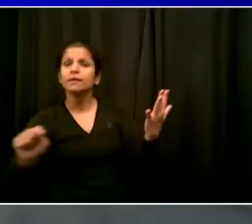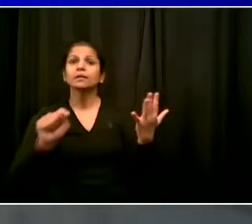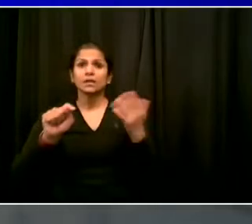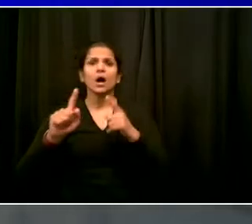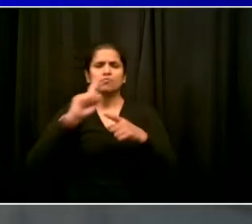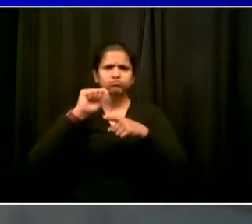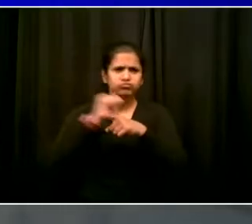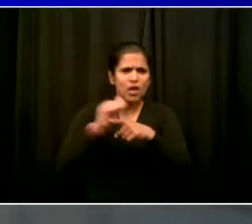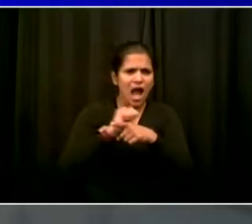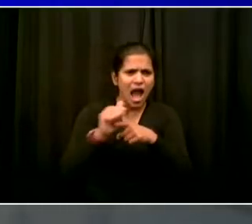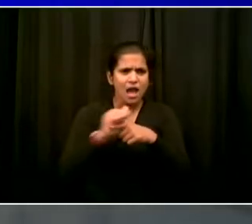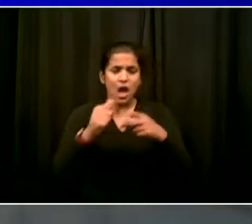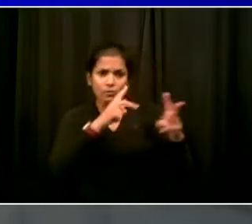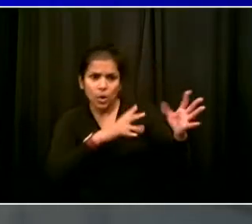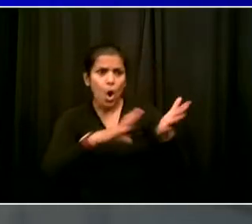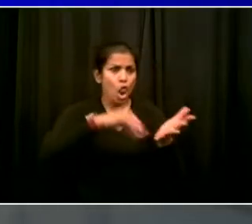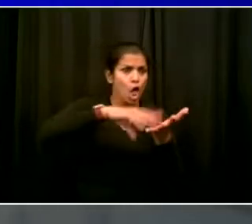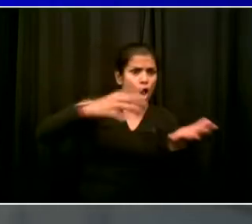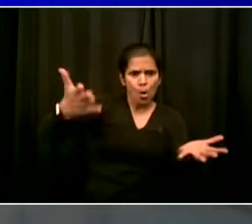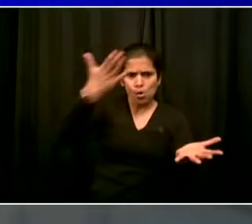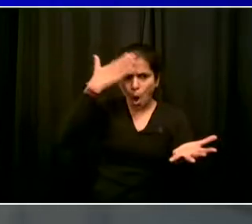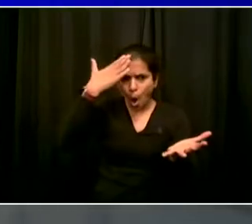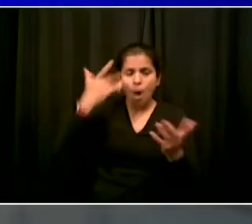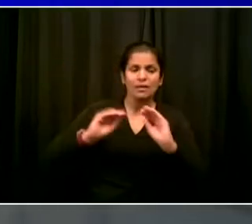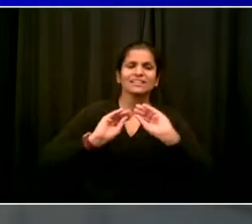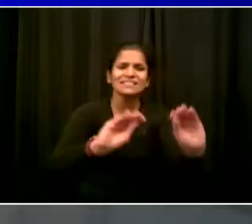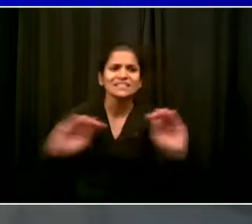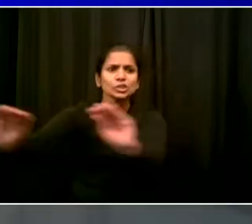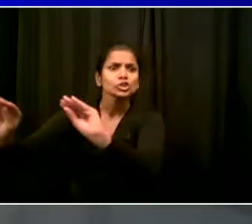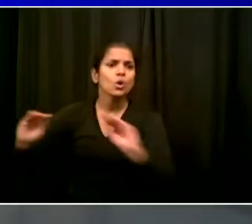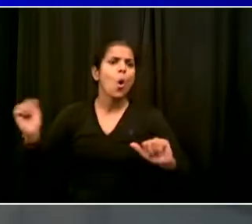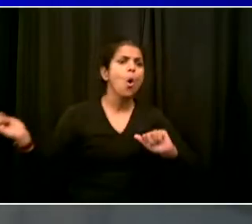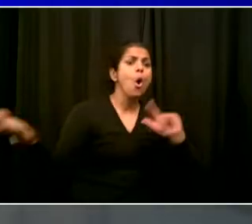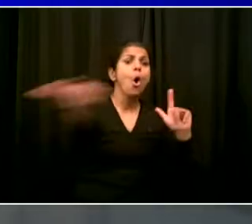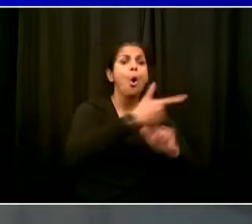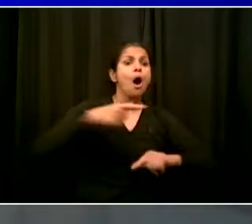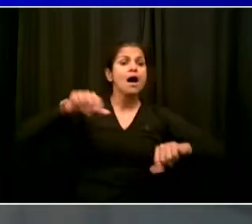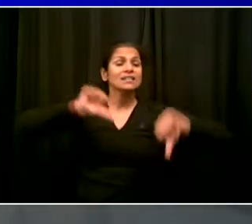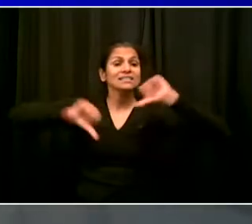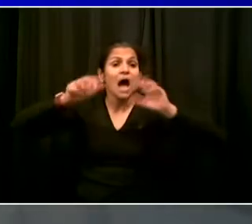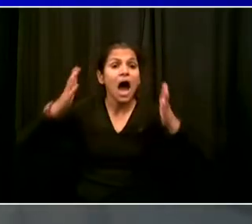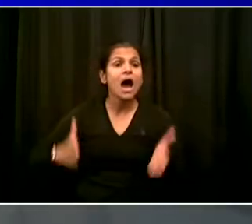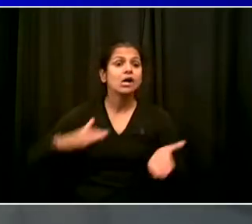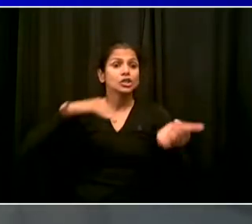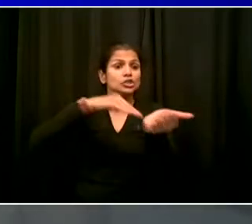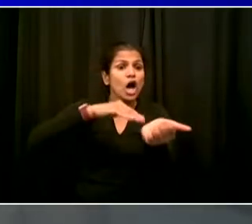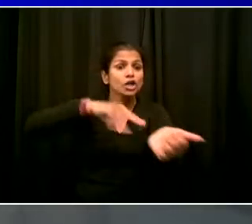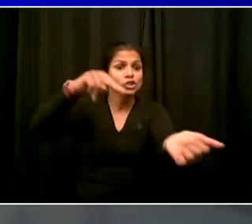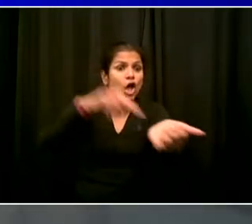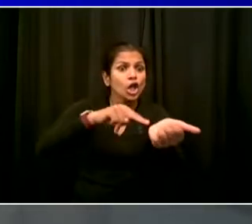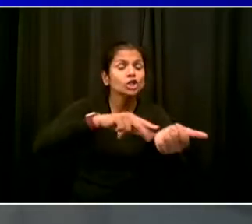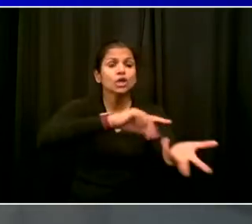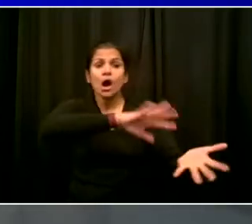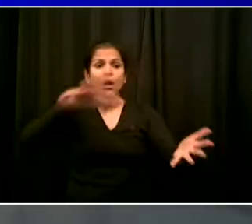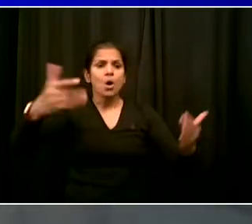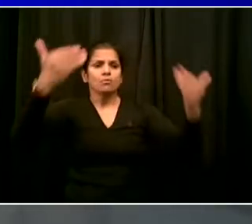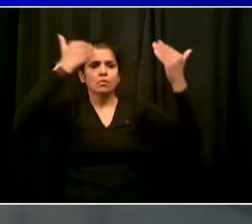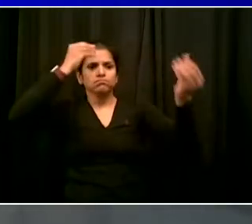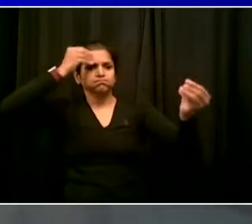ADVVCEAN GOING FORWARD, THE TRAINING TO PREPARE PEOPLE FOR FUTURE CHALLENGES CAN BE DONE NOW THAT WE KNOW THE DEPTH OF